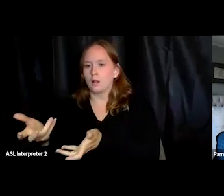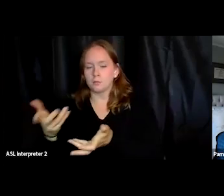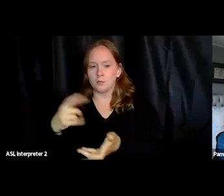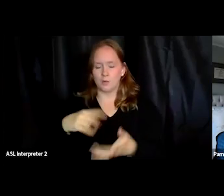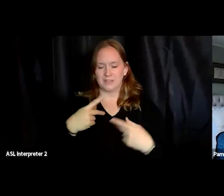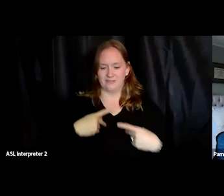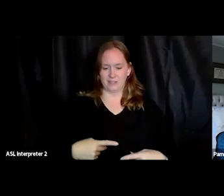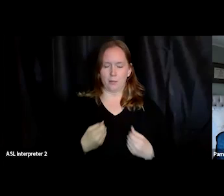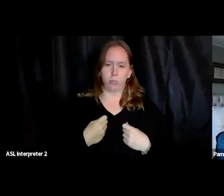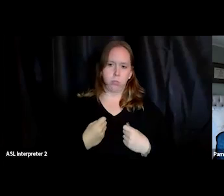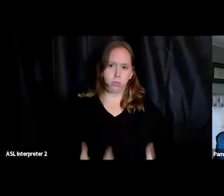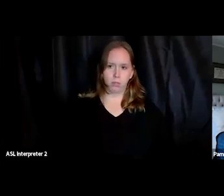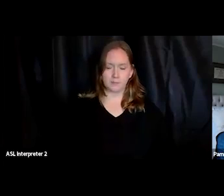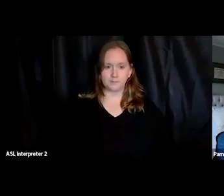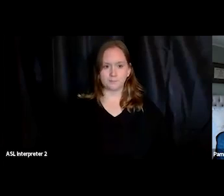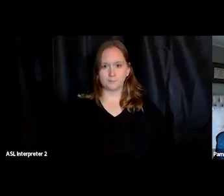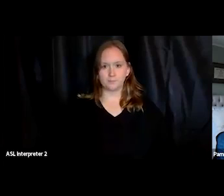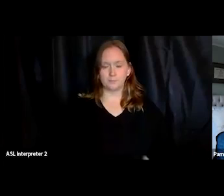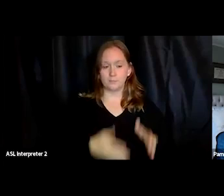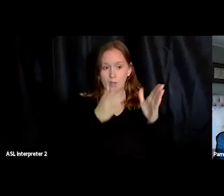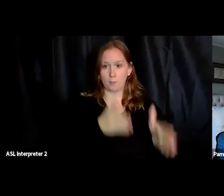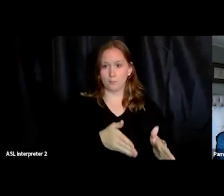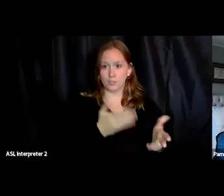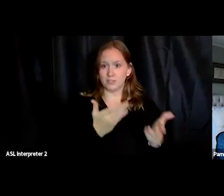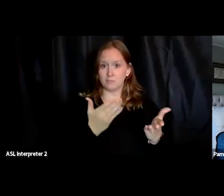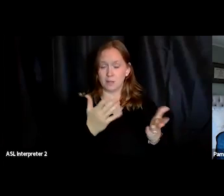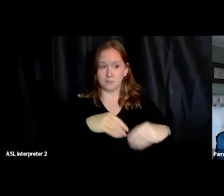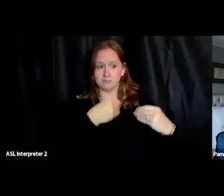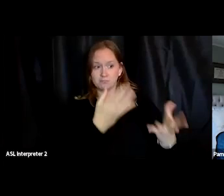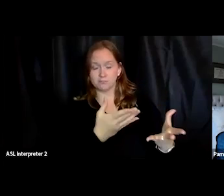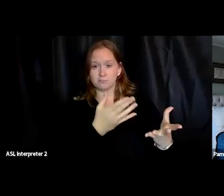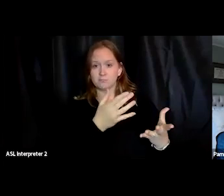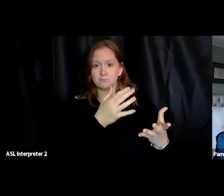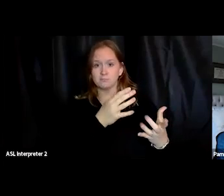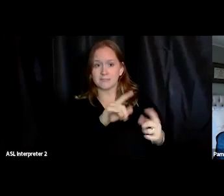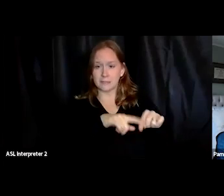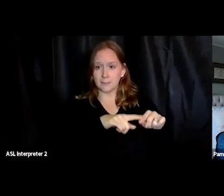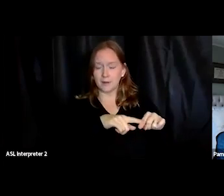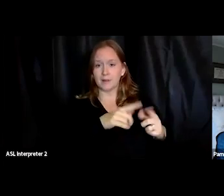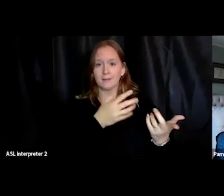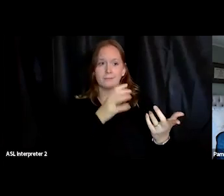A person may be awarded given certain vocational profiles, such as age, education,